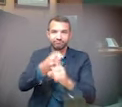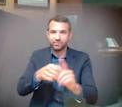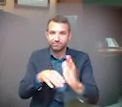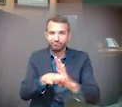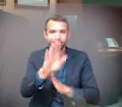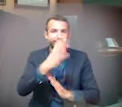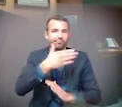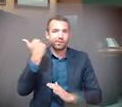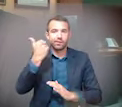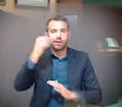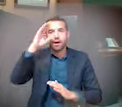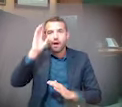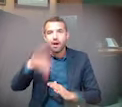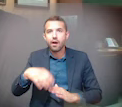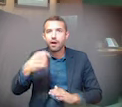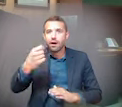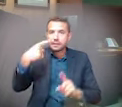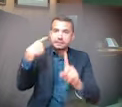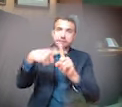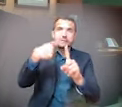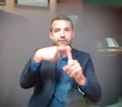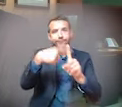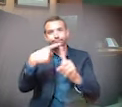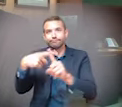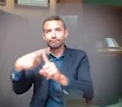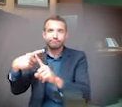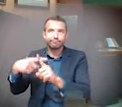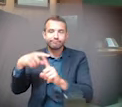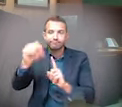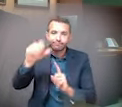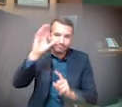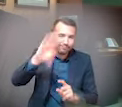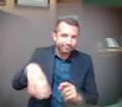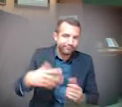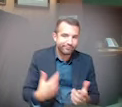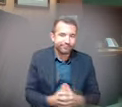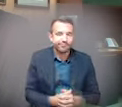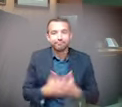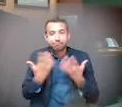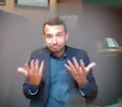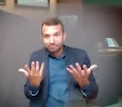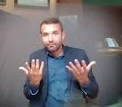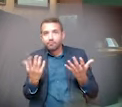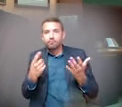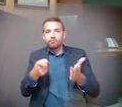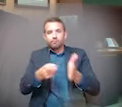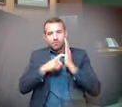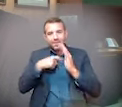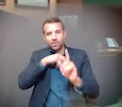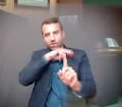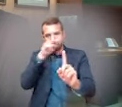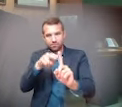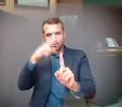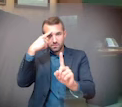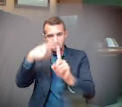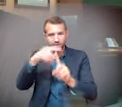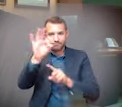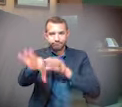And I may be being idealistic. I may be being too much of an optimist, but I think that without that perspective, then we won't be able